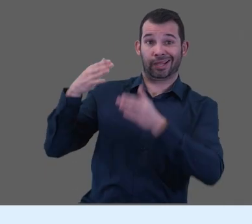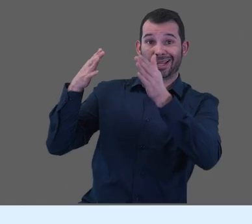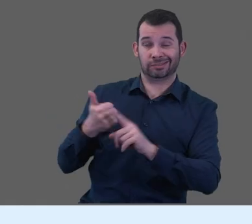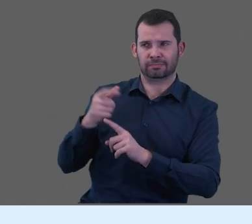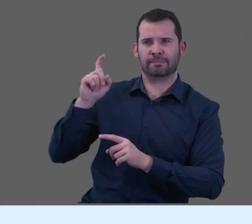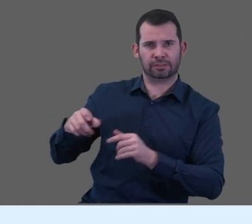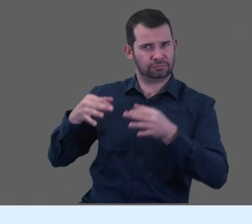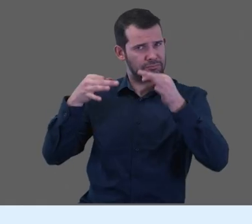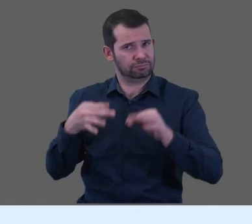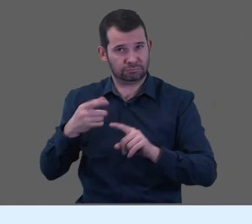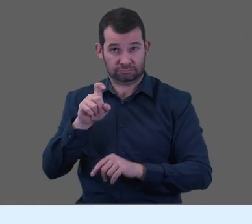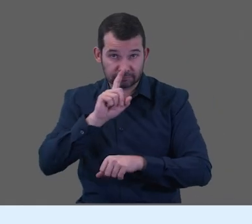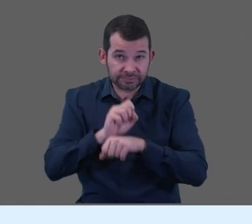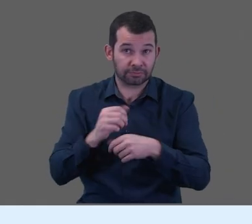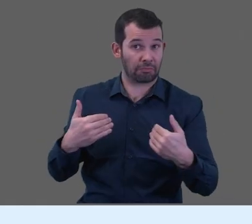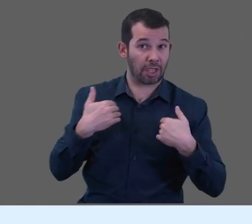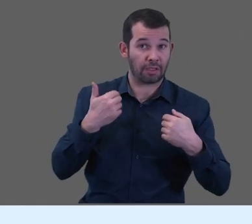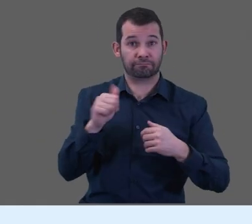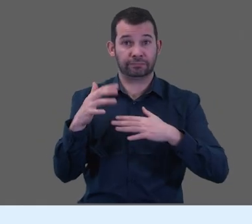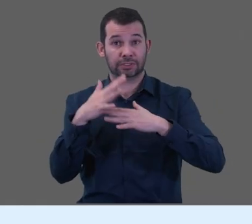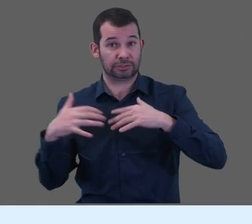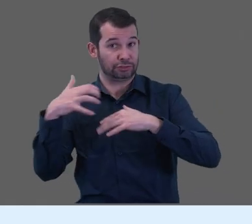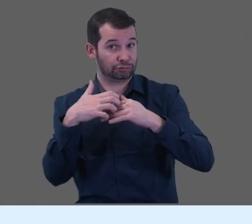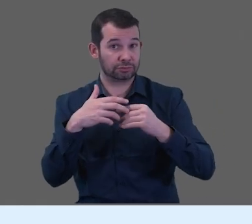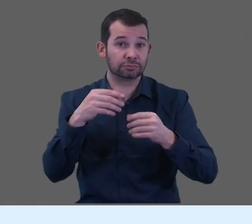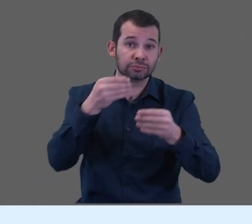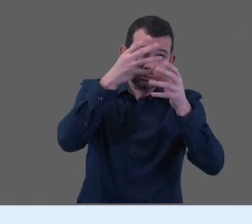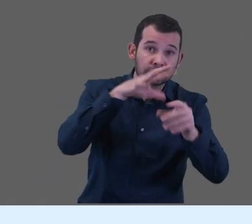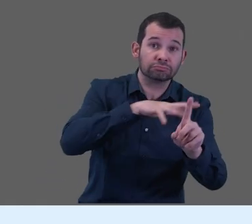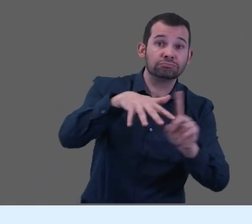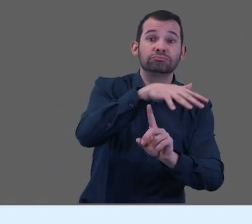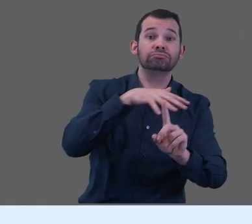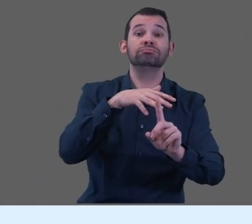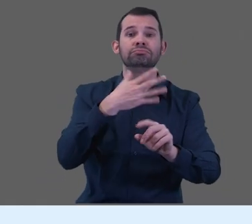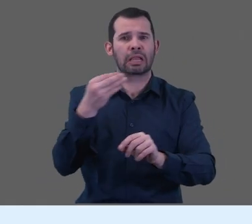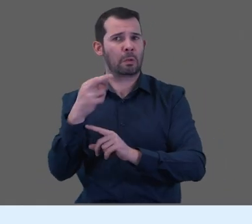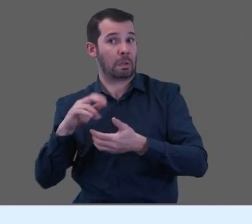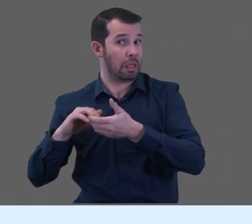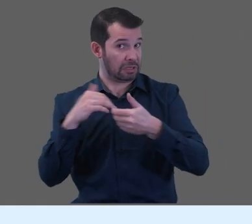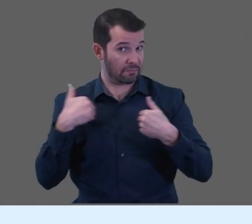Candidates must determine whether there is Indigenous content and/or collaboration